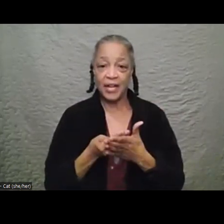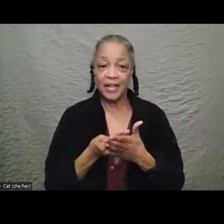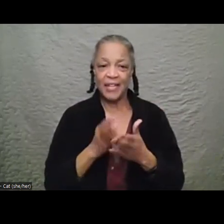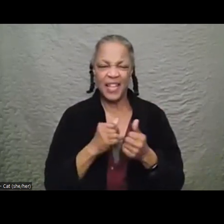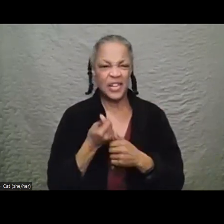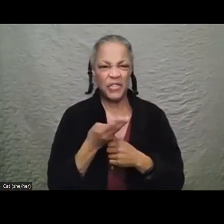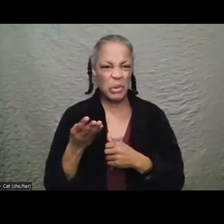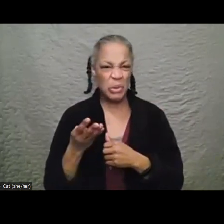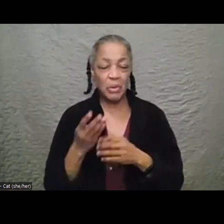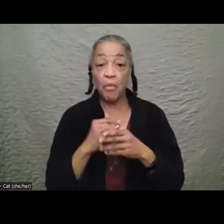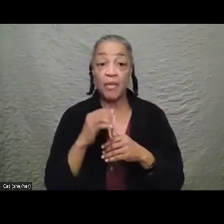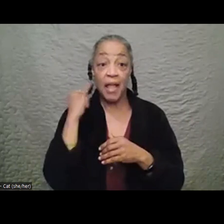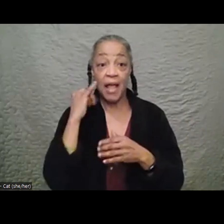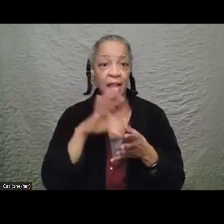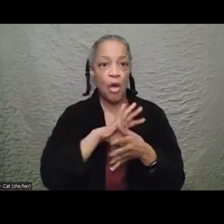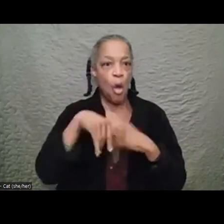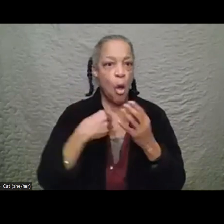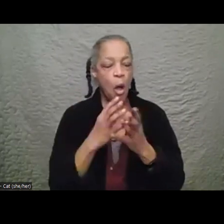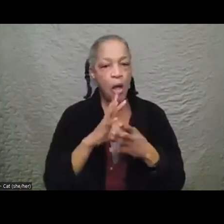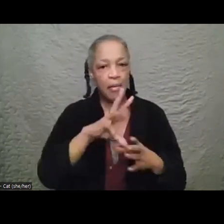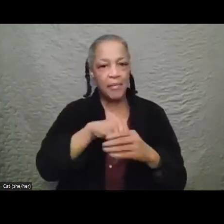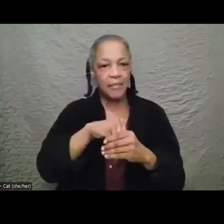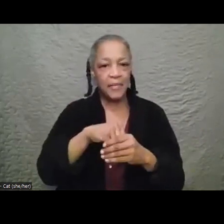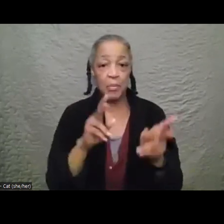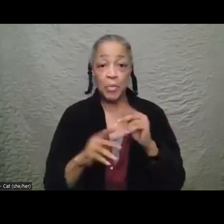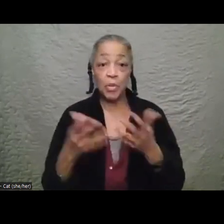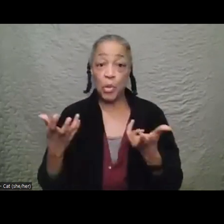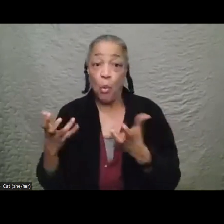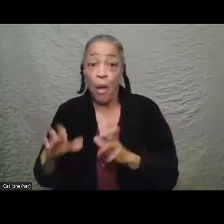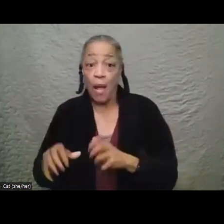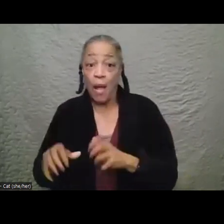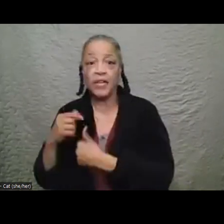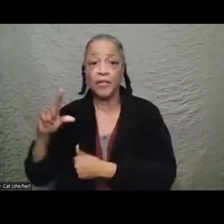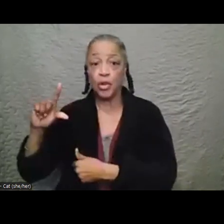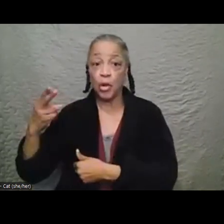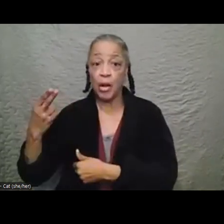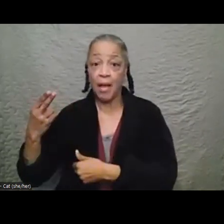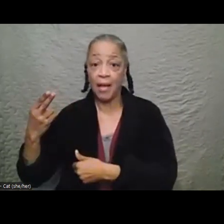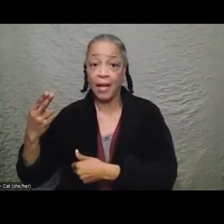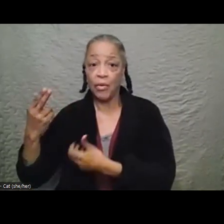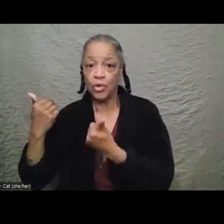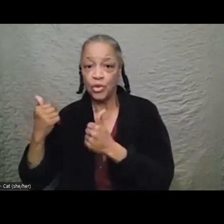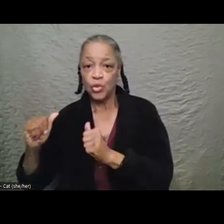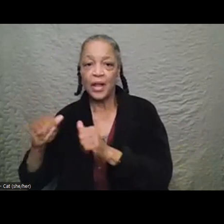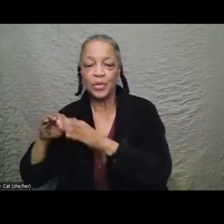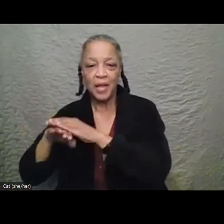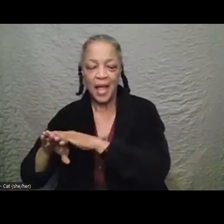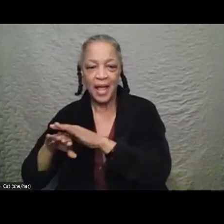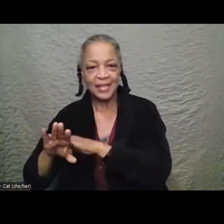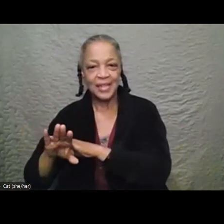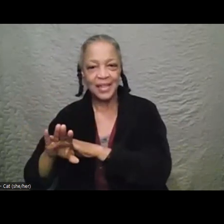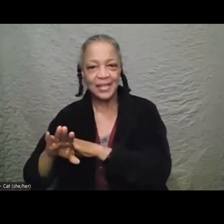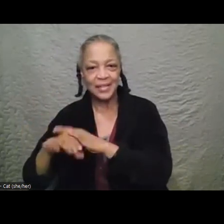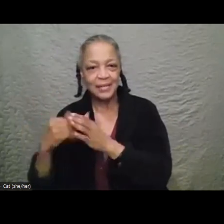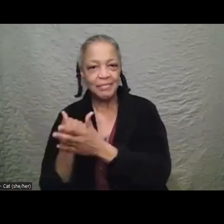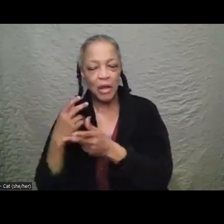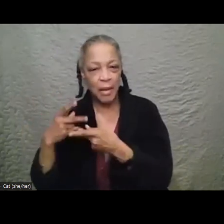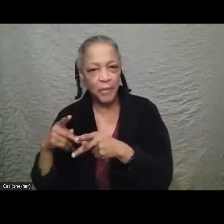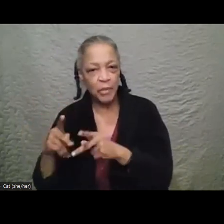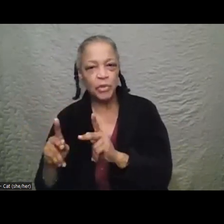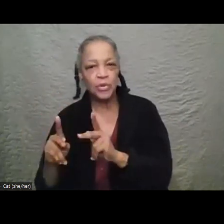The idea that folks who don't want to live in Laguna Honda are trying to access and identify